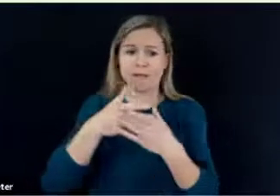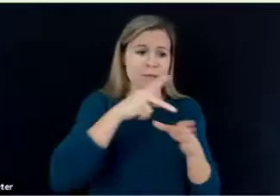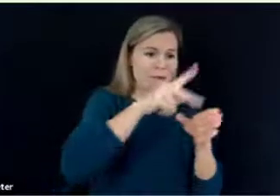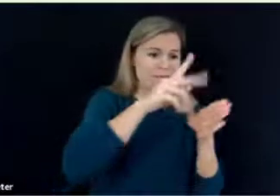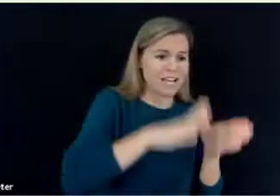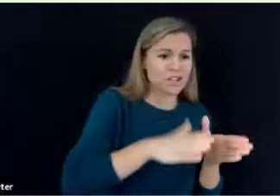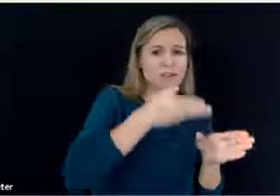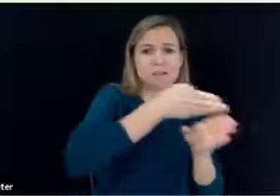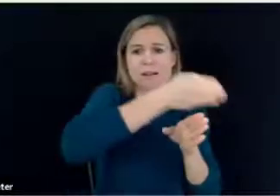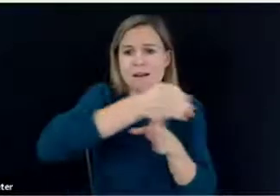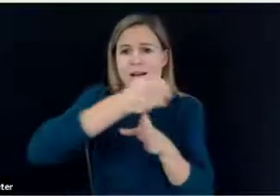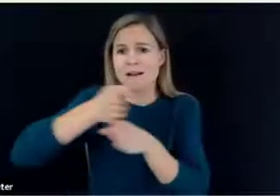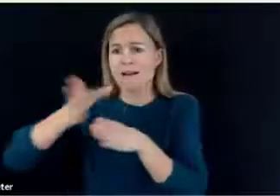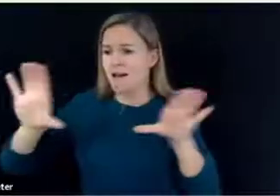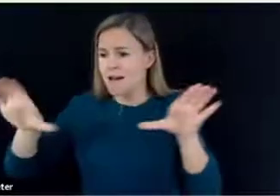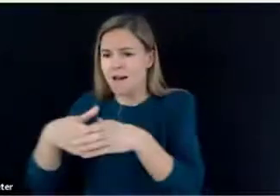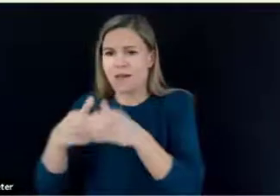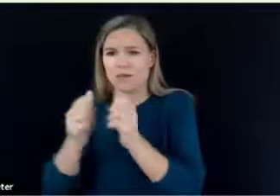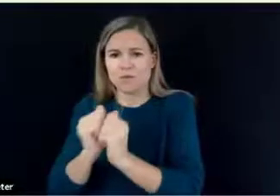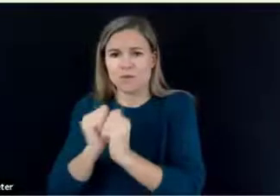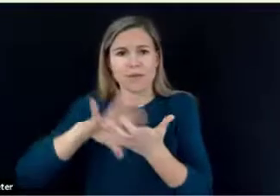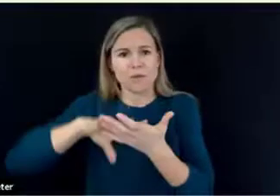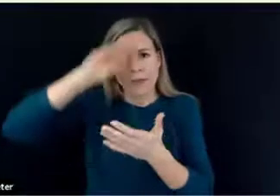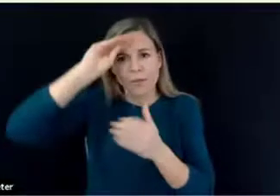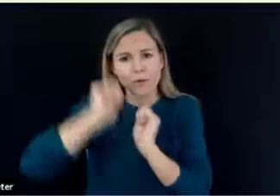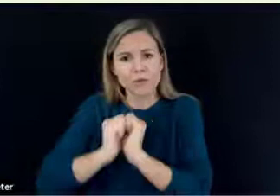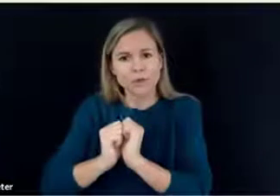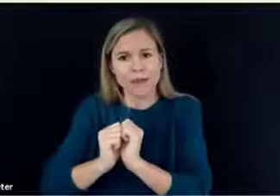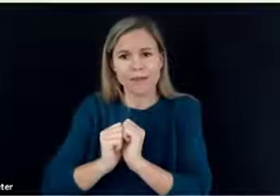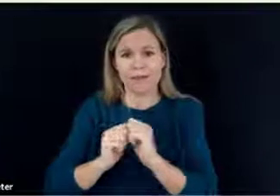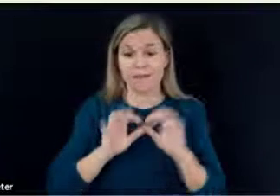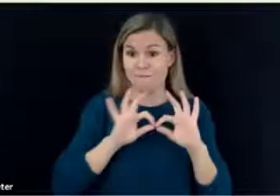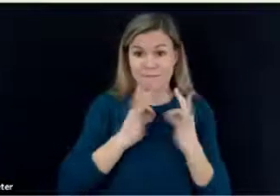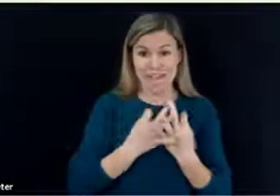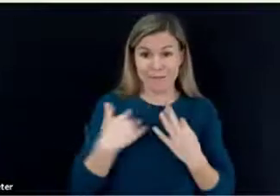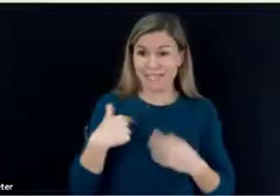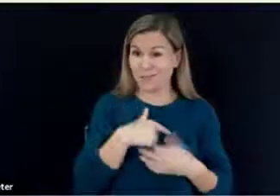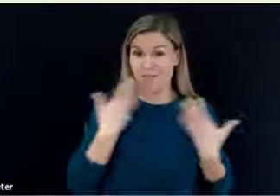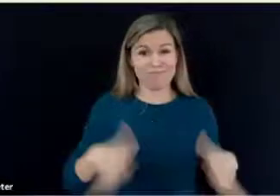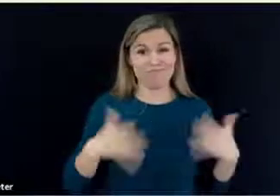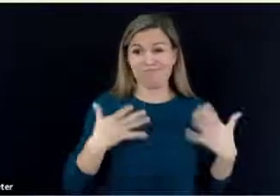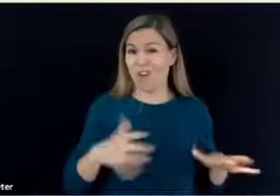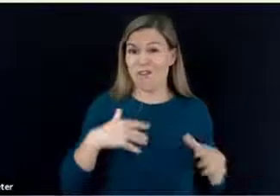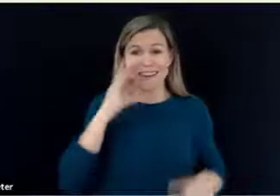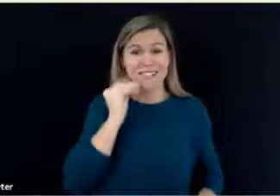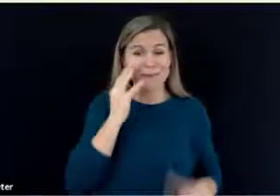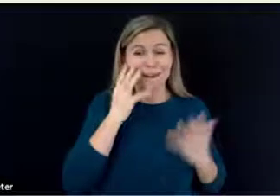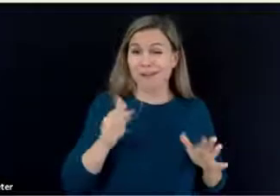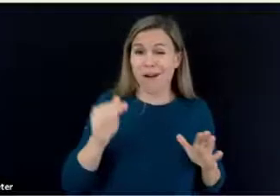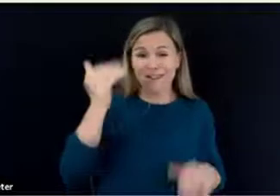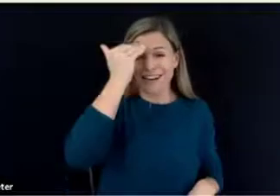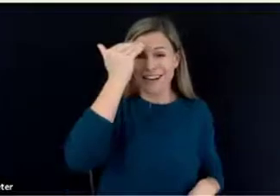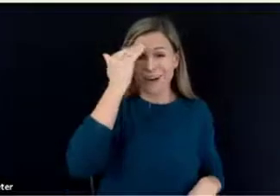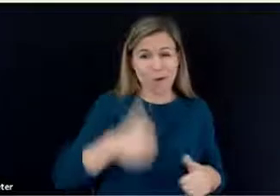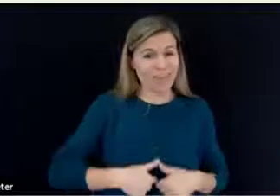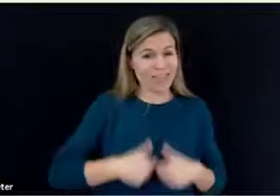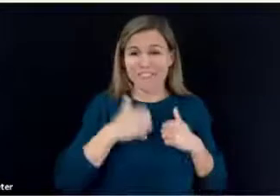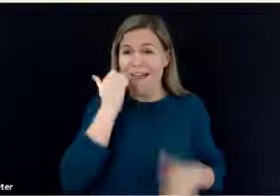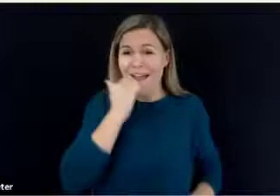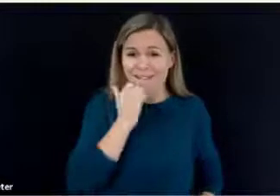that us families we already know, we live all of these different areas, all of these things matter, we're not tunneled into certain areas.